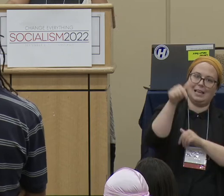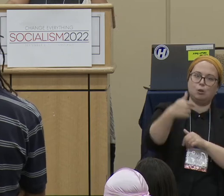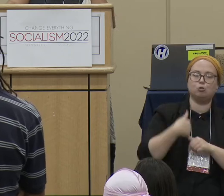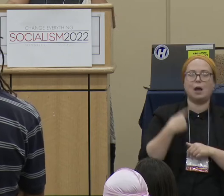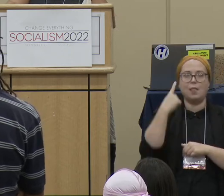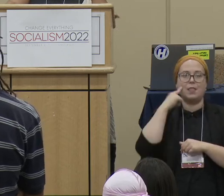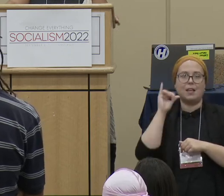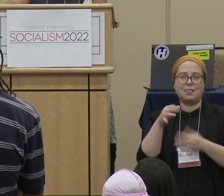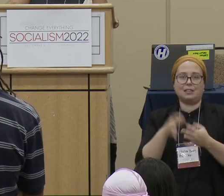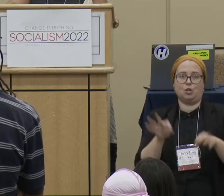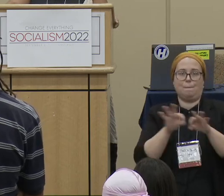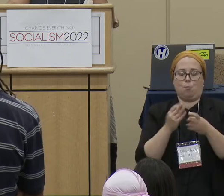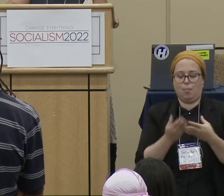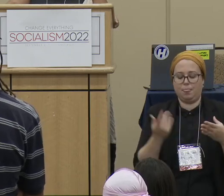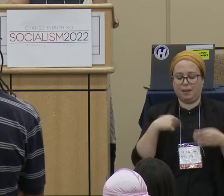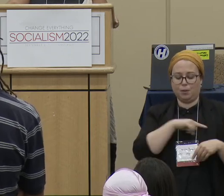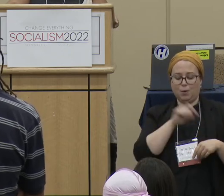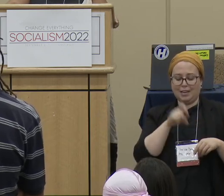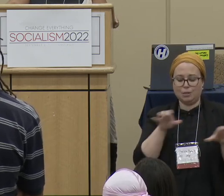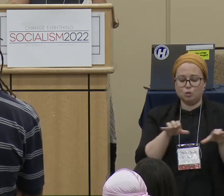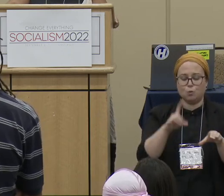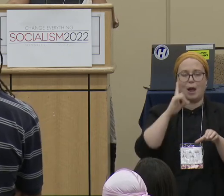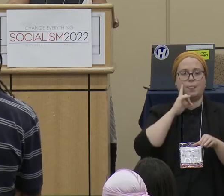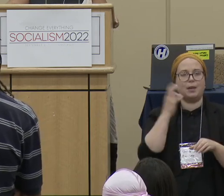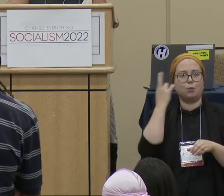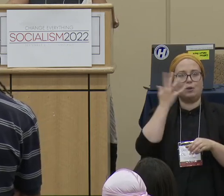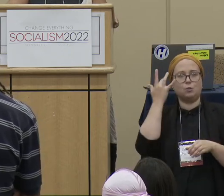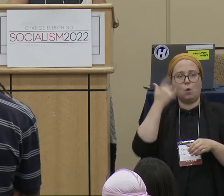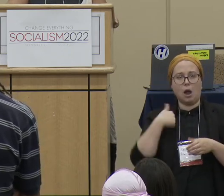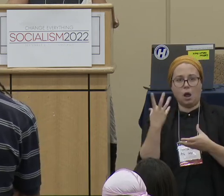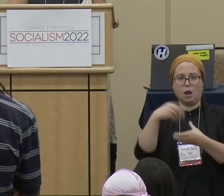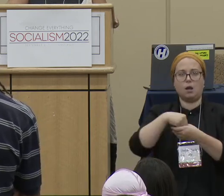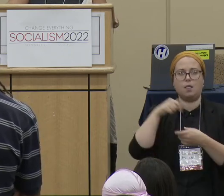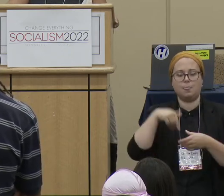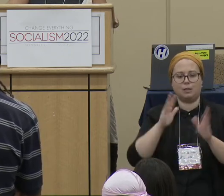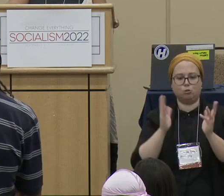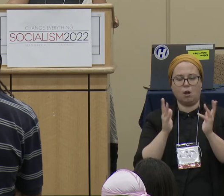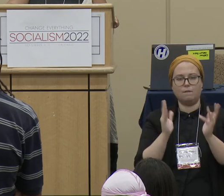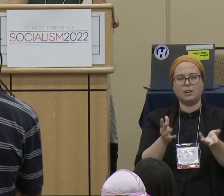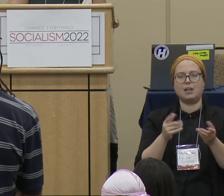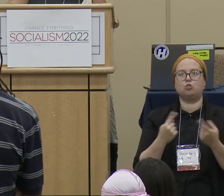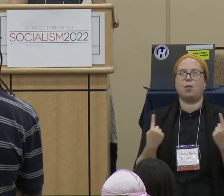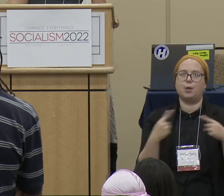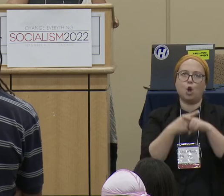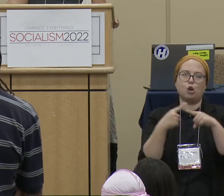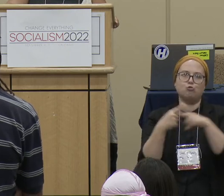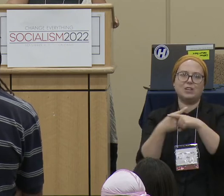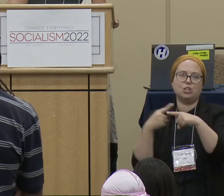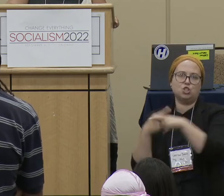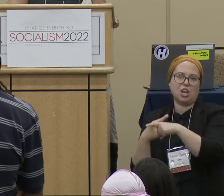demand wider demands later . And I think that's a critical thing we have to do, and the reason I bring it into the